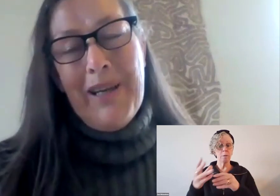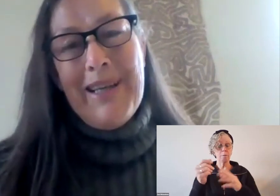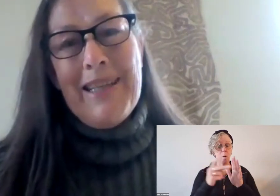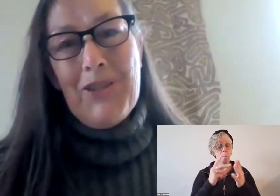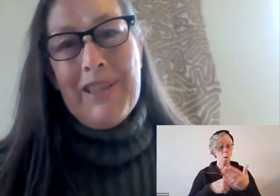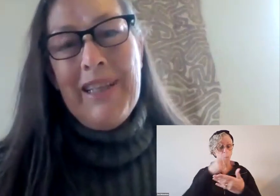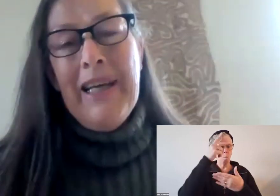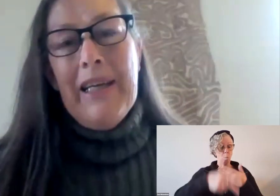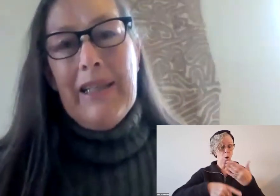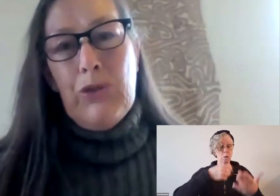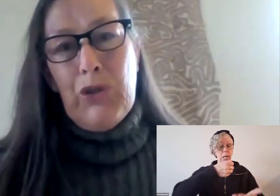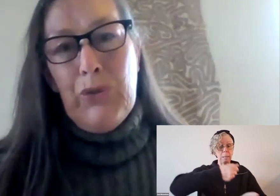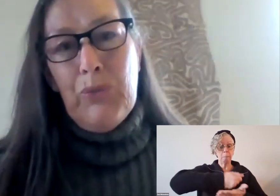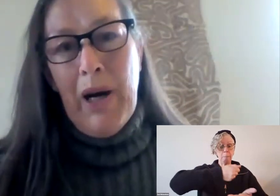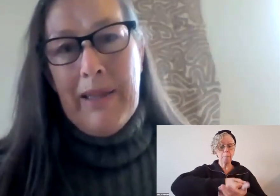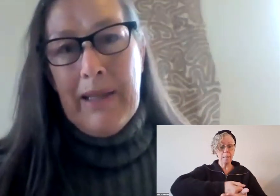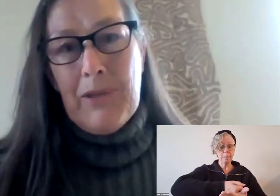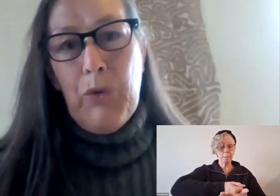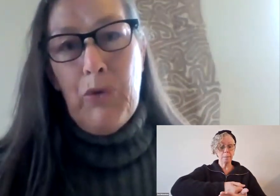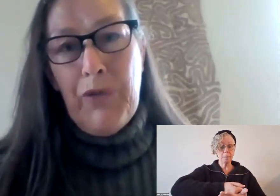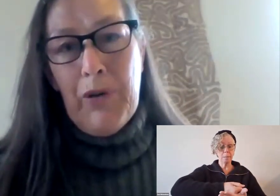into one that is more focused on an organisation